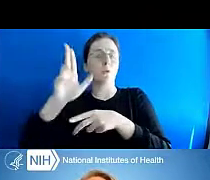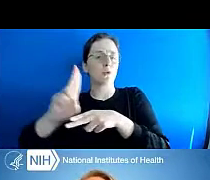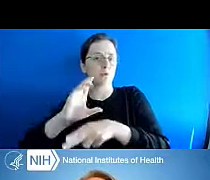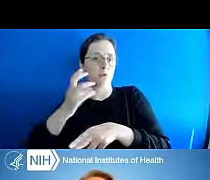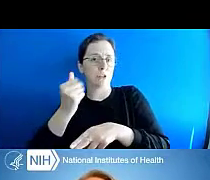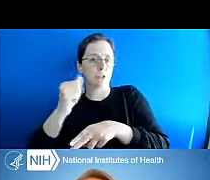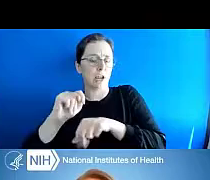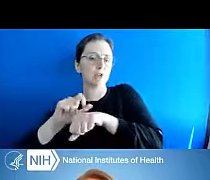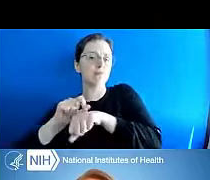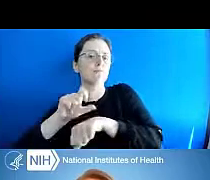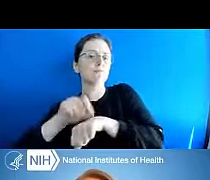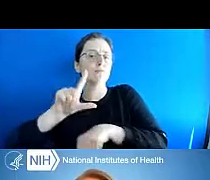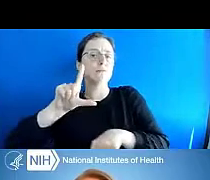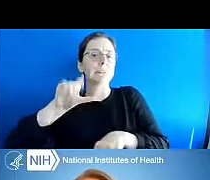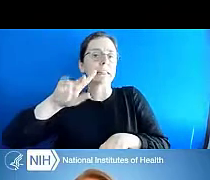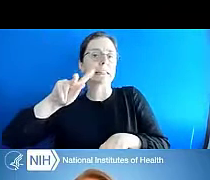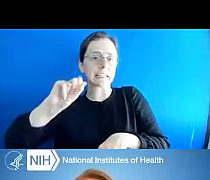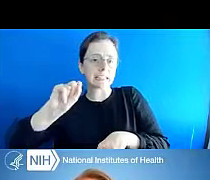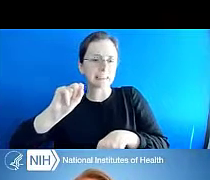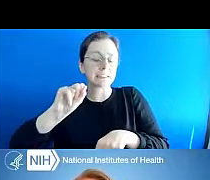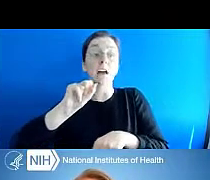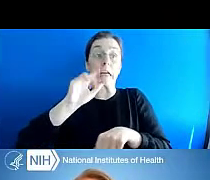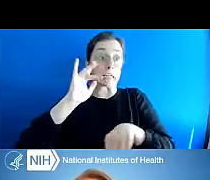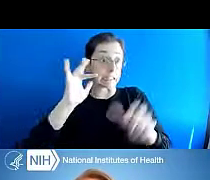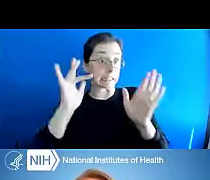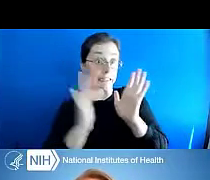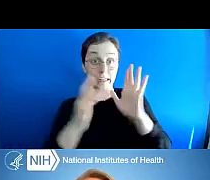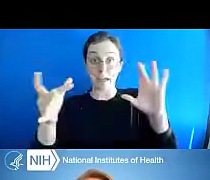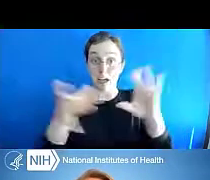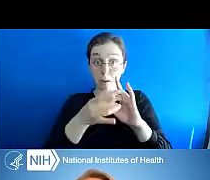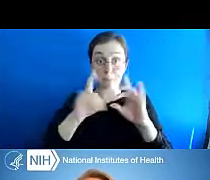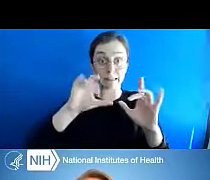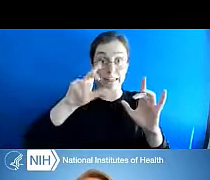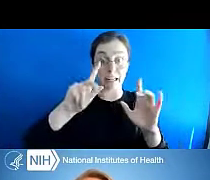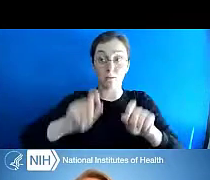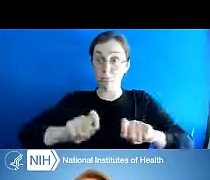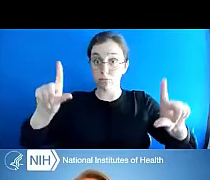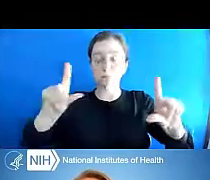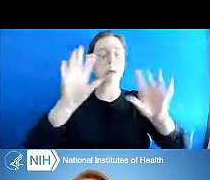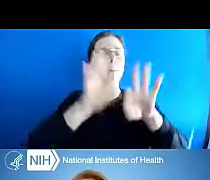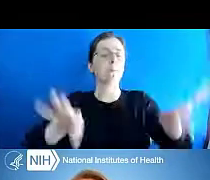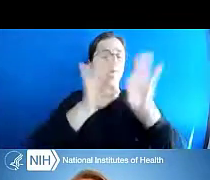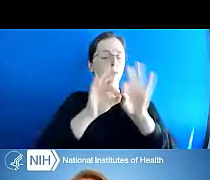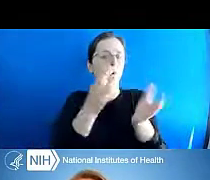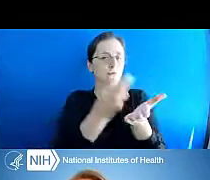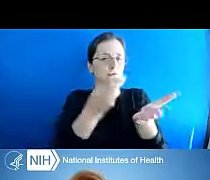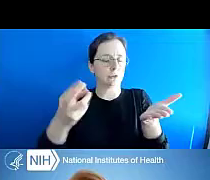just some important resources that we want you to know about. One tip, there is a small arrow